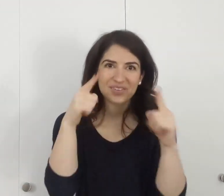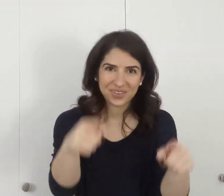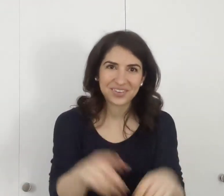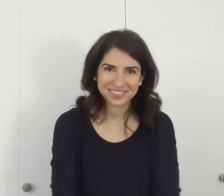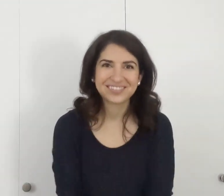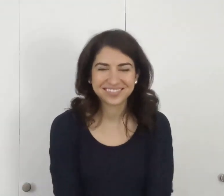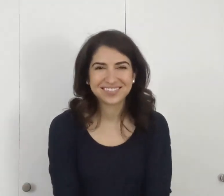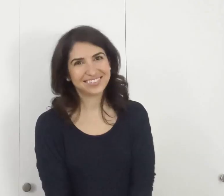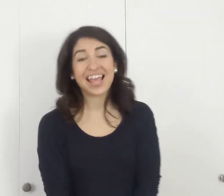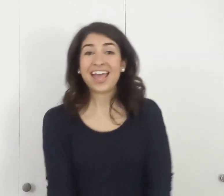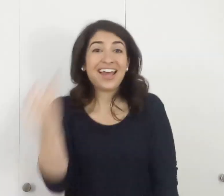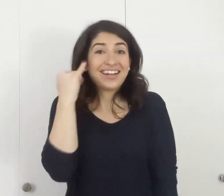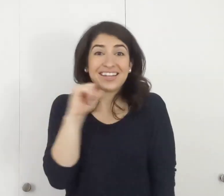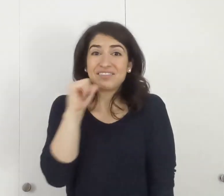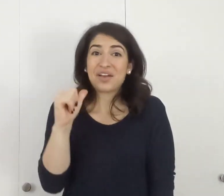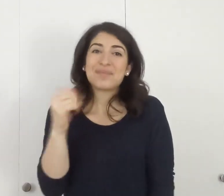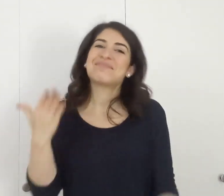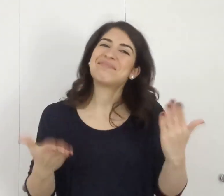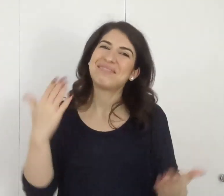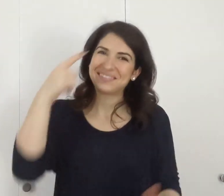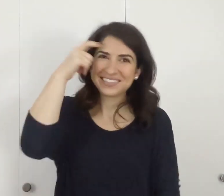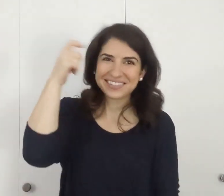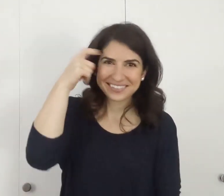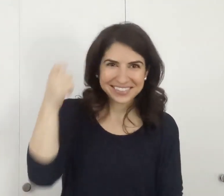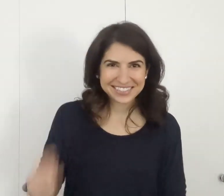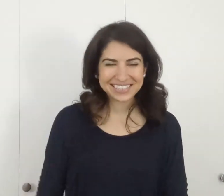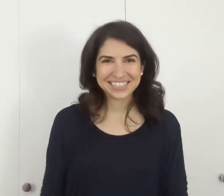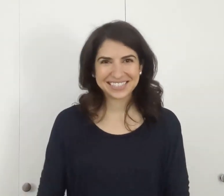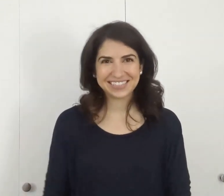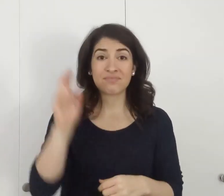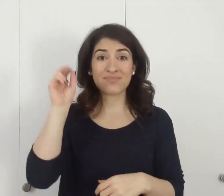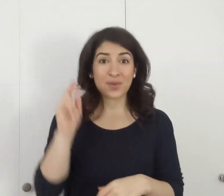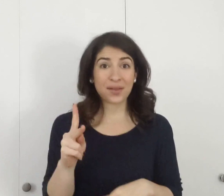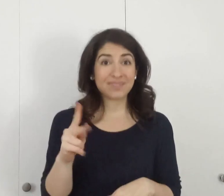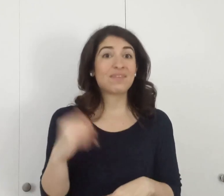And if not, maybe in the summer!